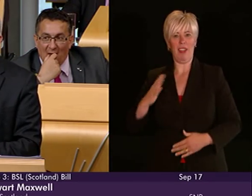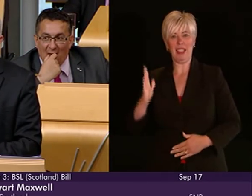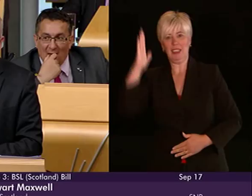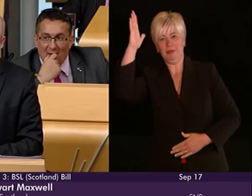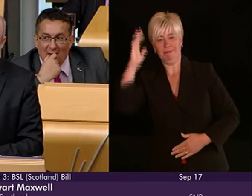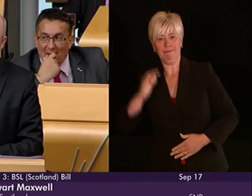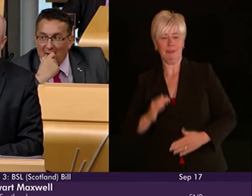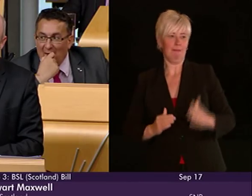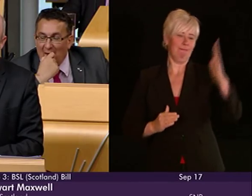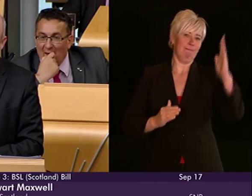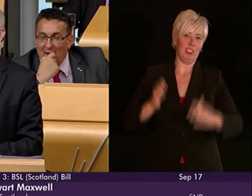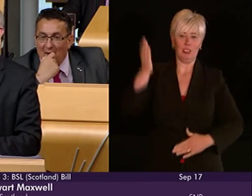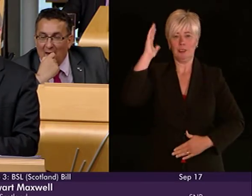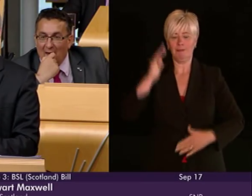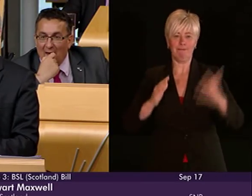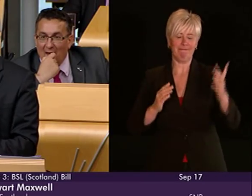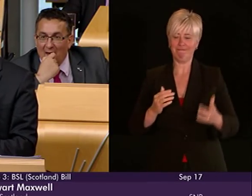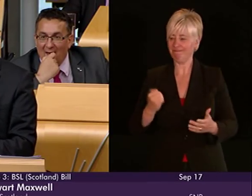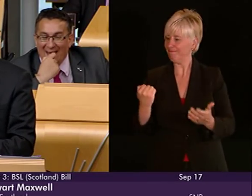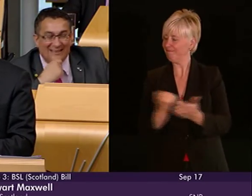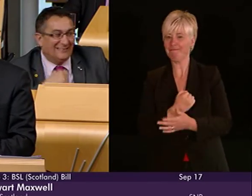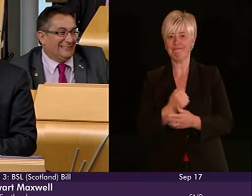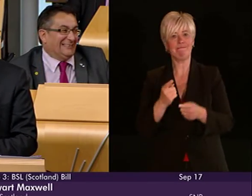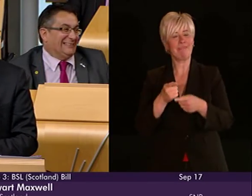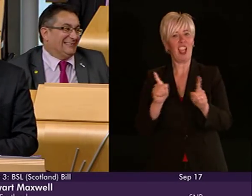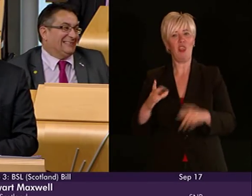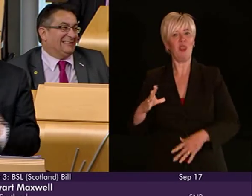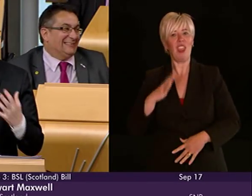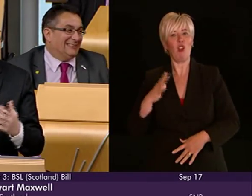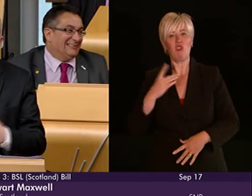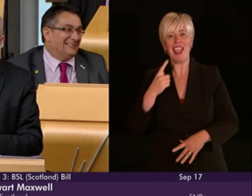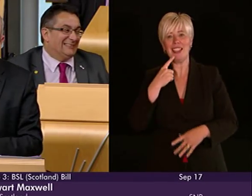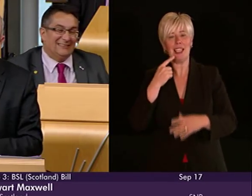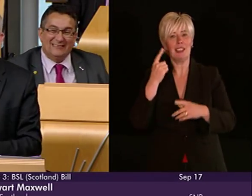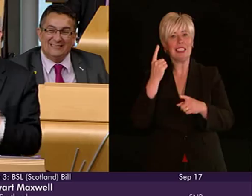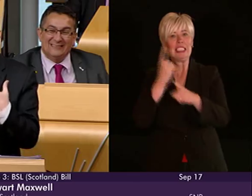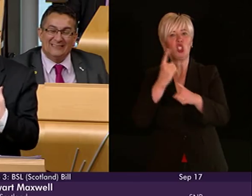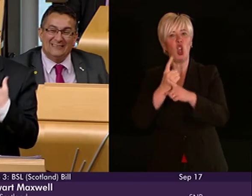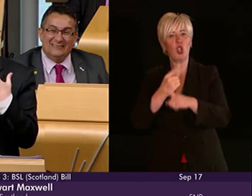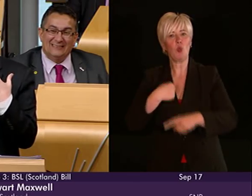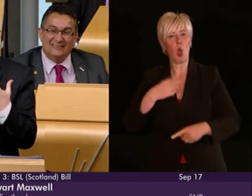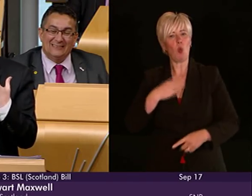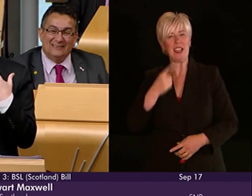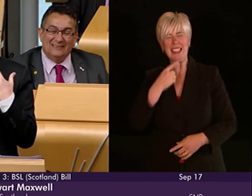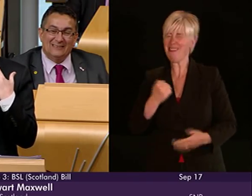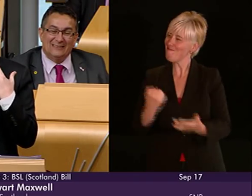and Liam McArthur—is that they covered the detail of the bill and many of the things that I